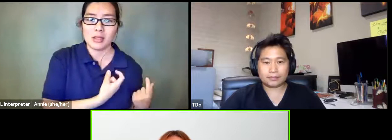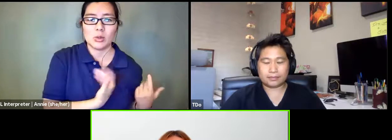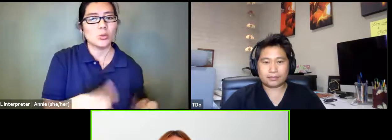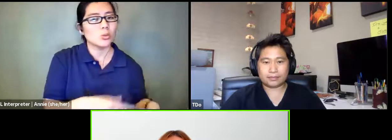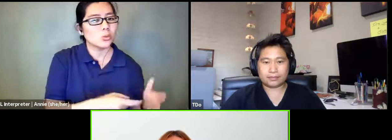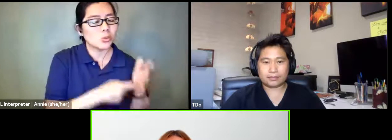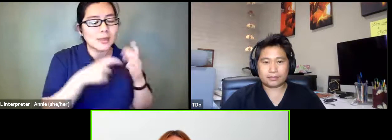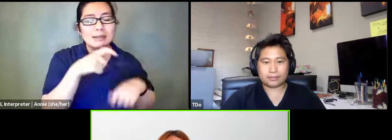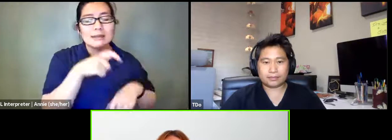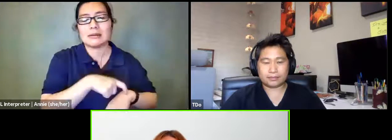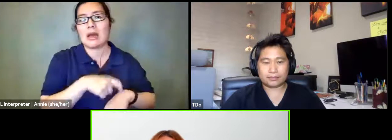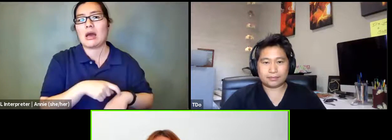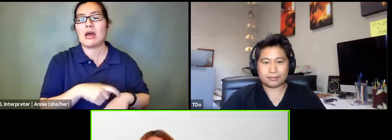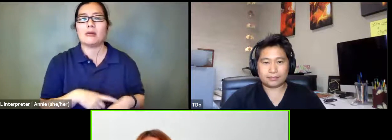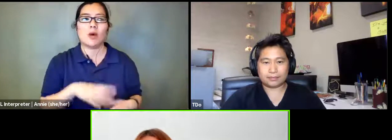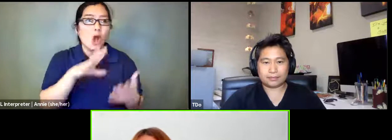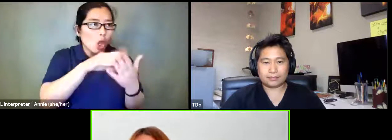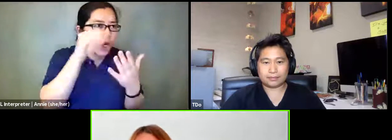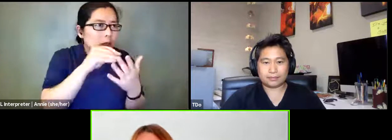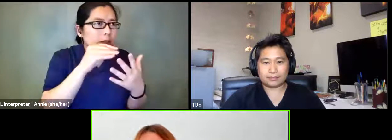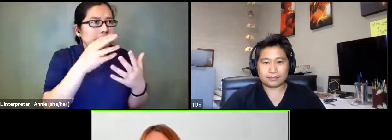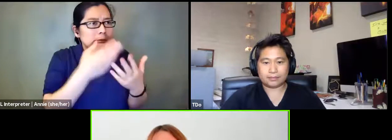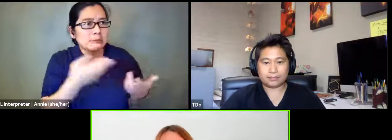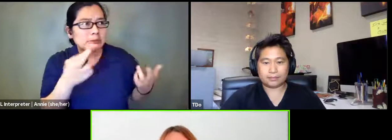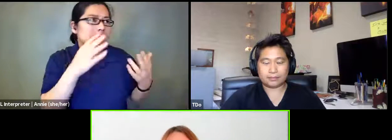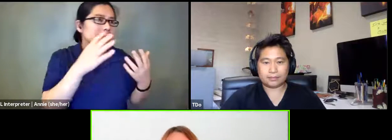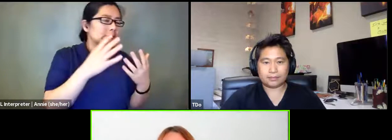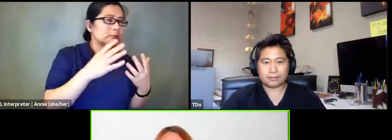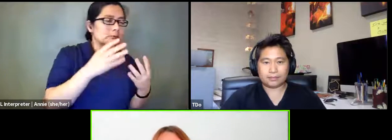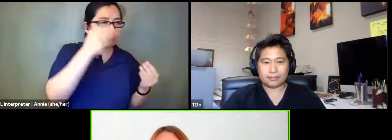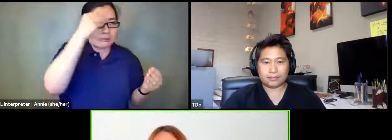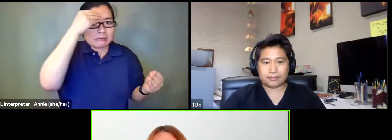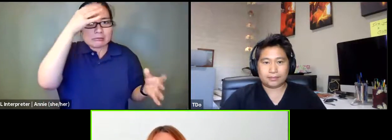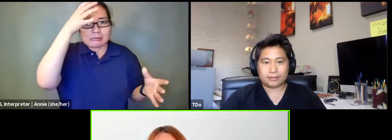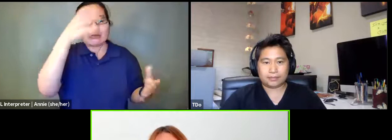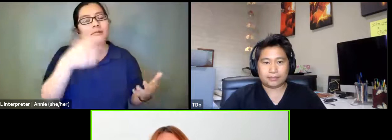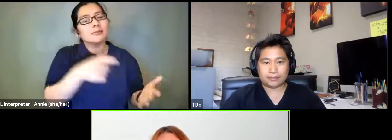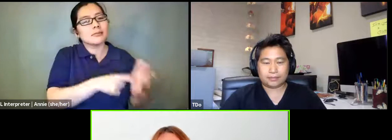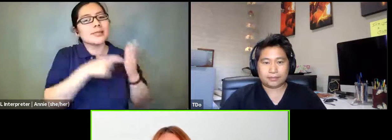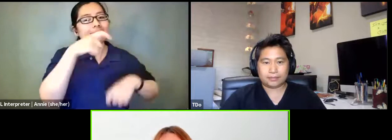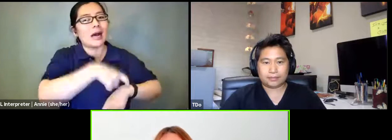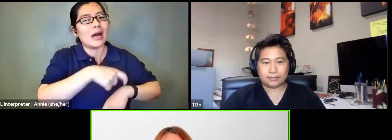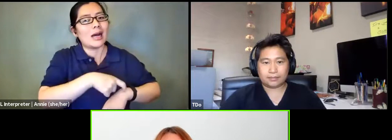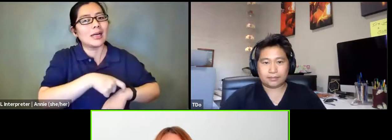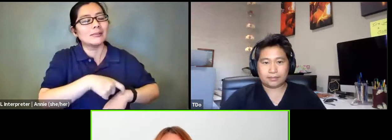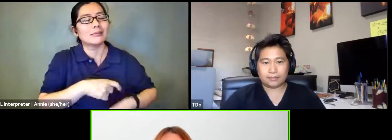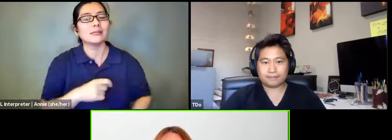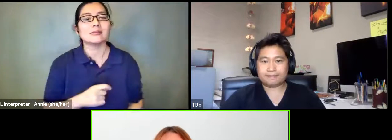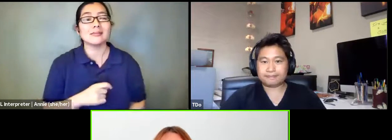yeah, we also need a critical mass of allies to really